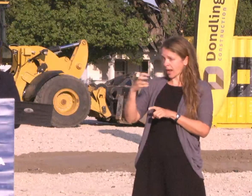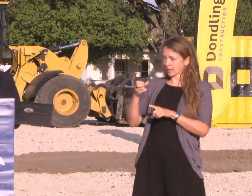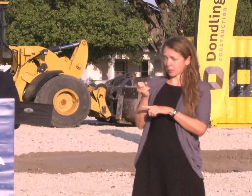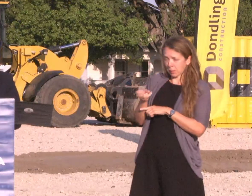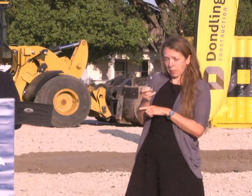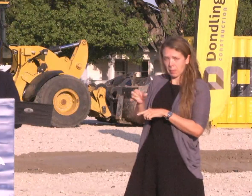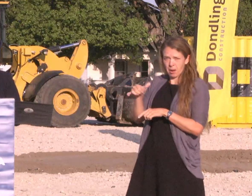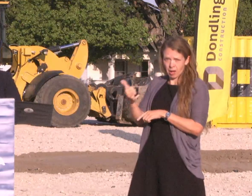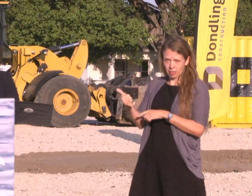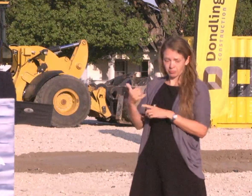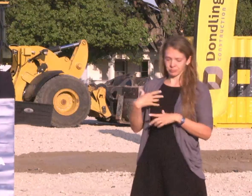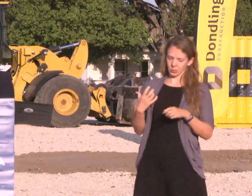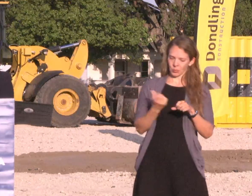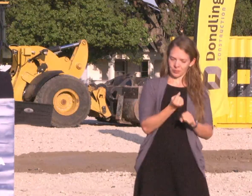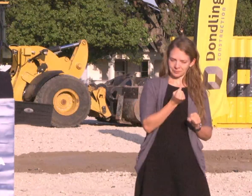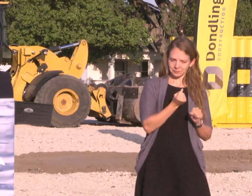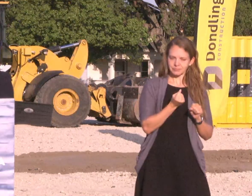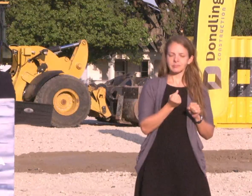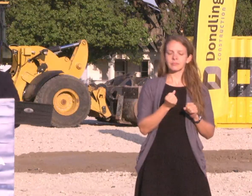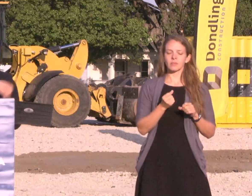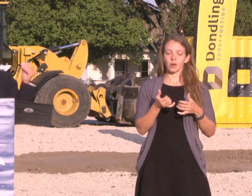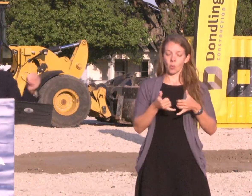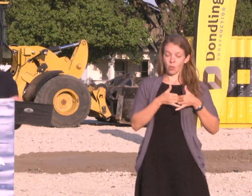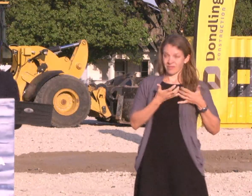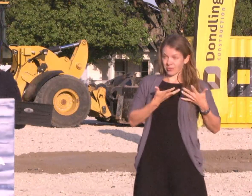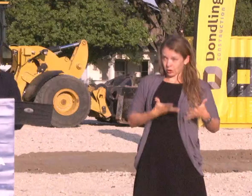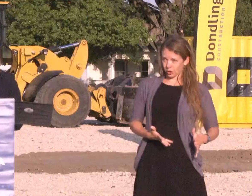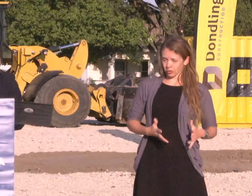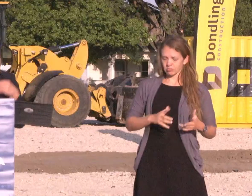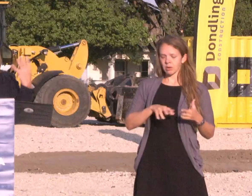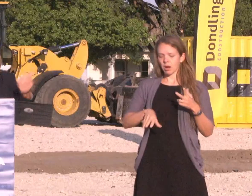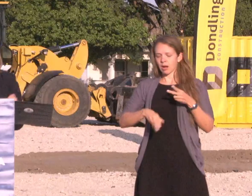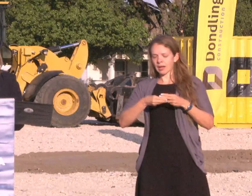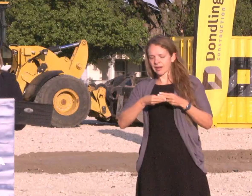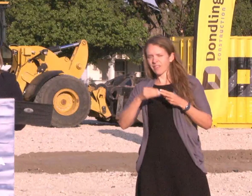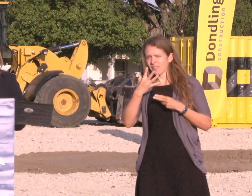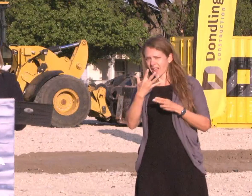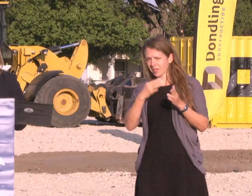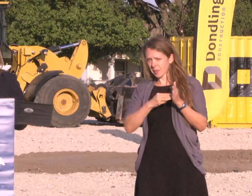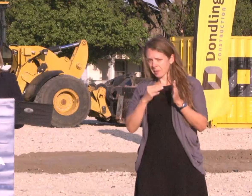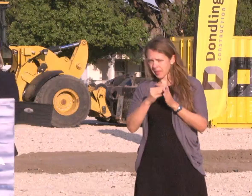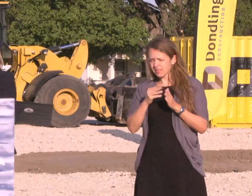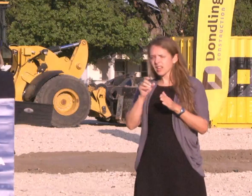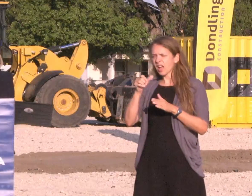country following that award an additional five million in formula grant funds will be